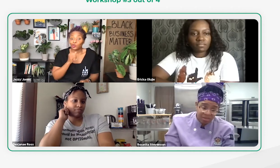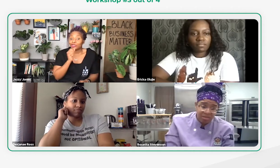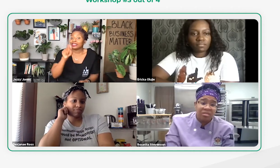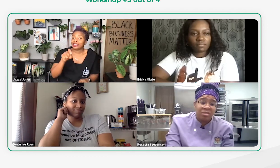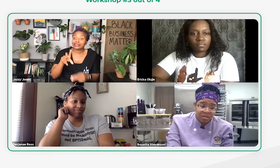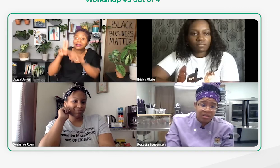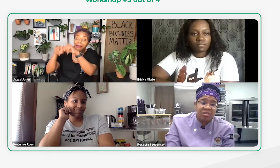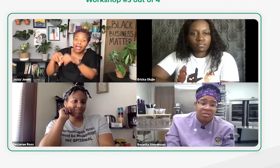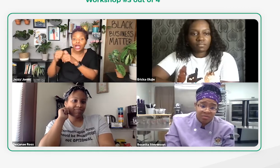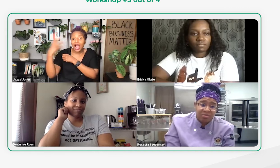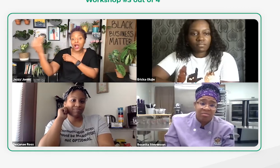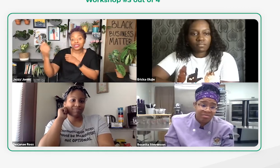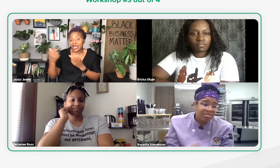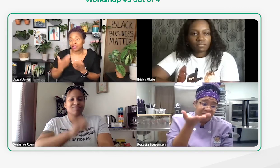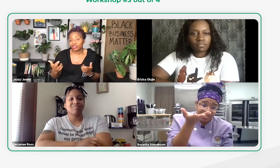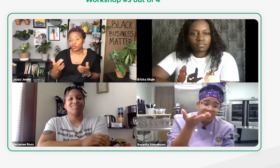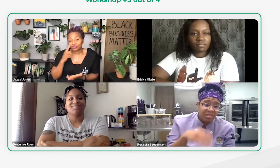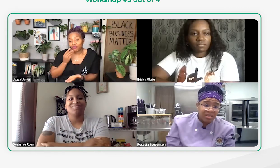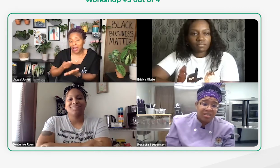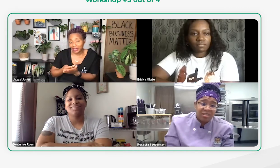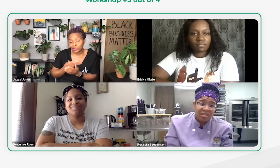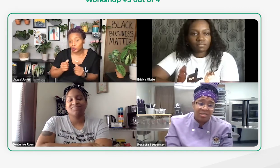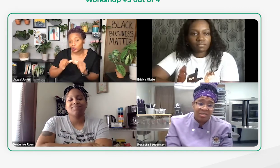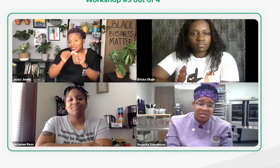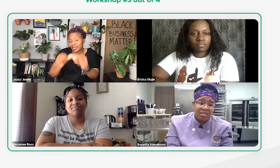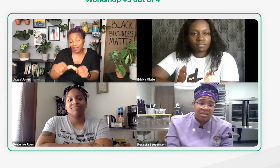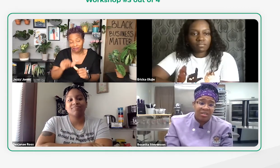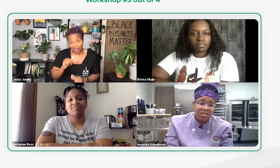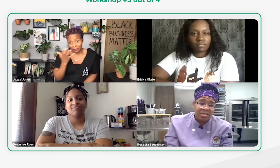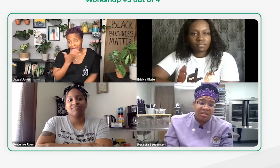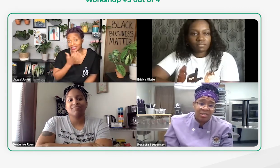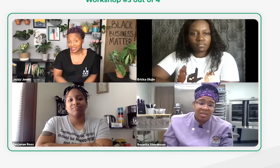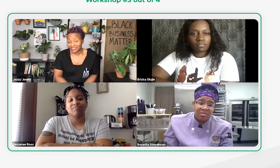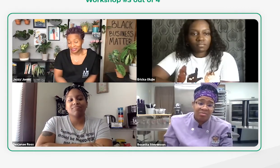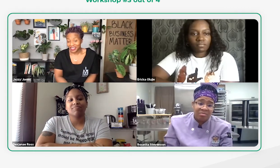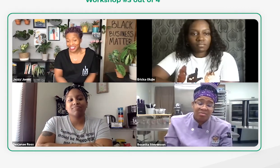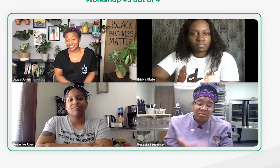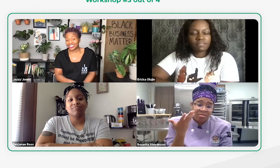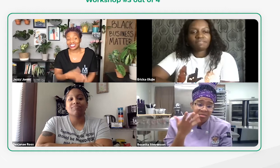It actually expanded so you didn't need to use outside resources to continue assisting yourself.